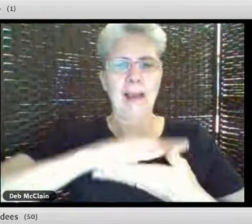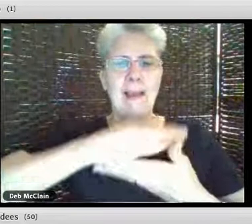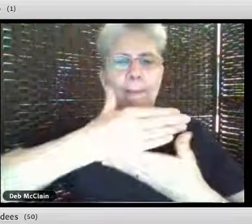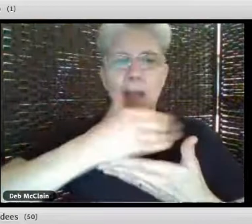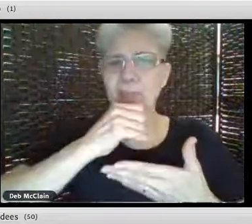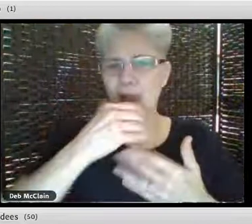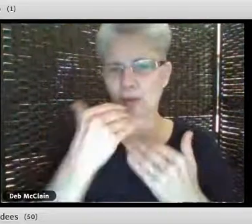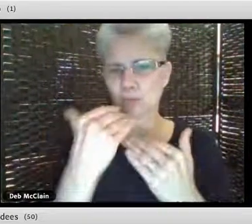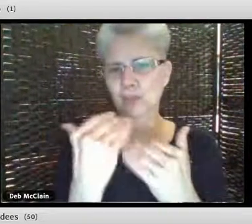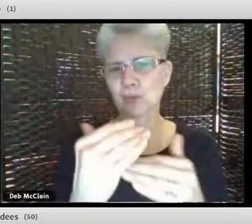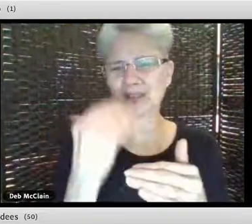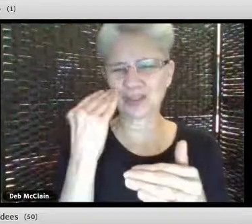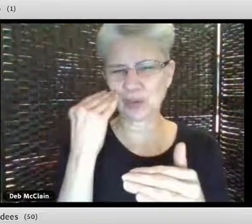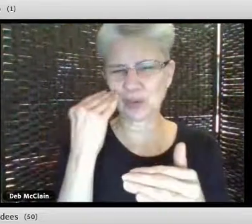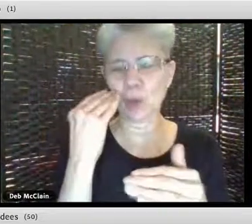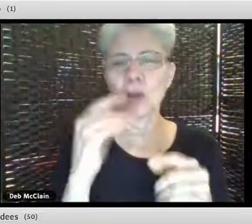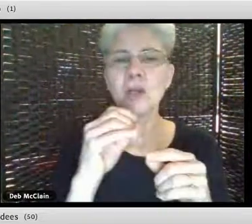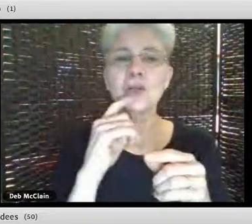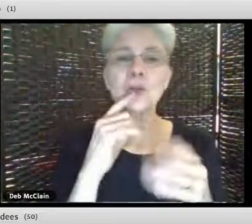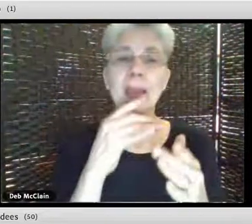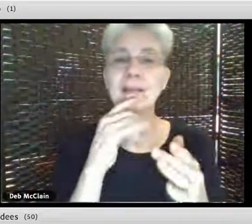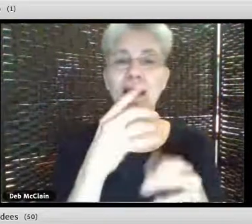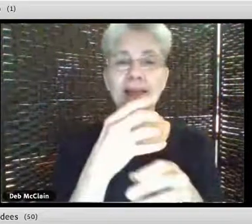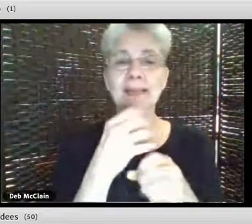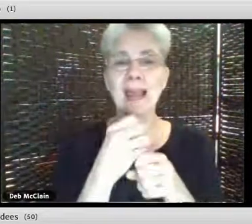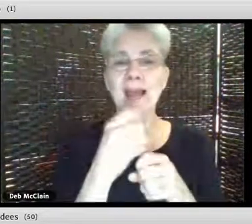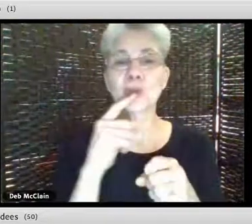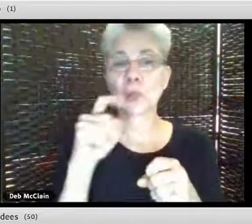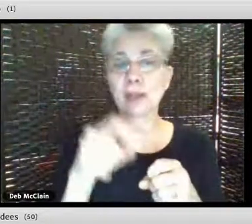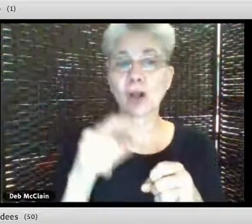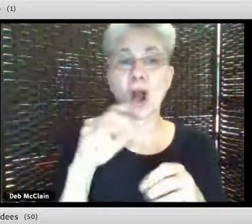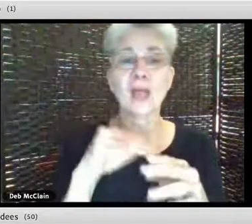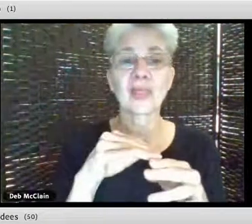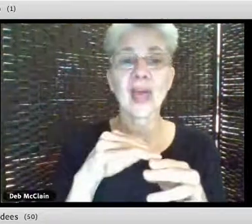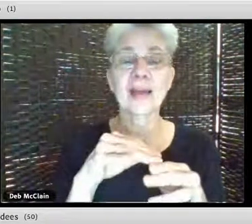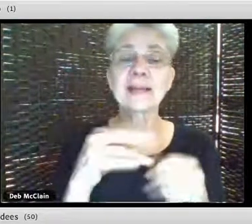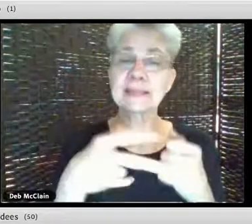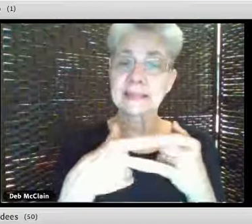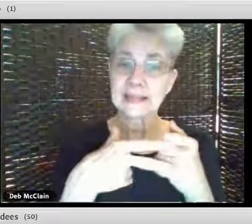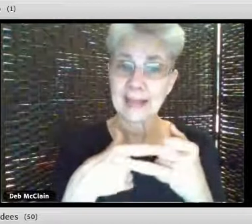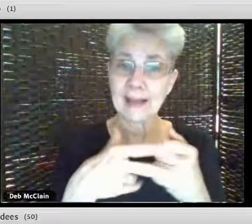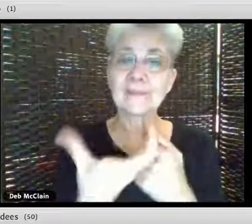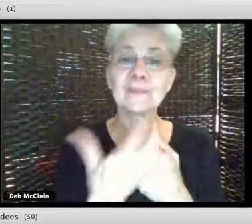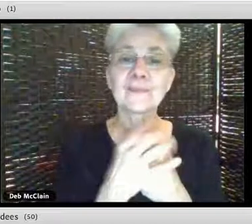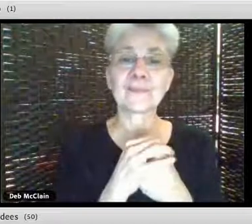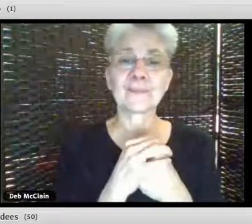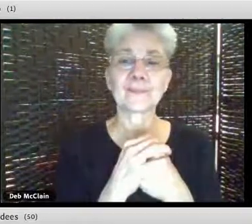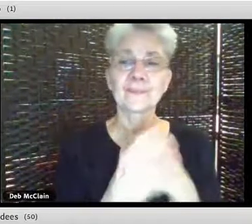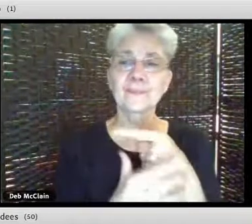So you may not ever get this far. So you just click on it. You click on save. Very simple.